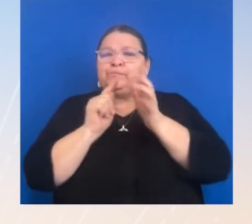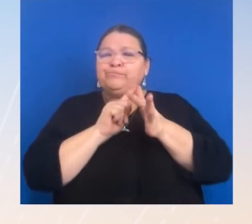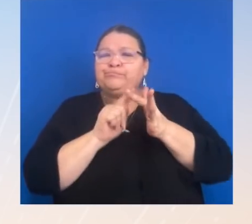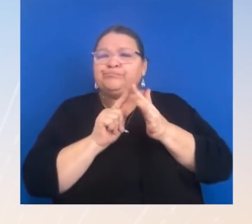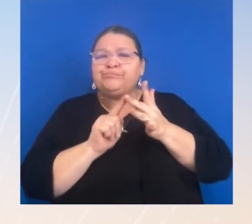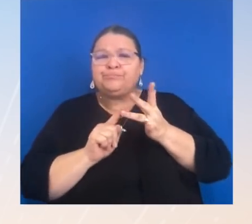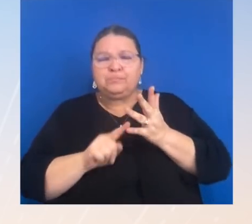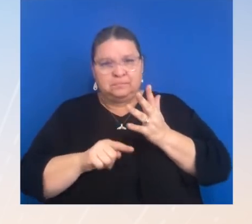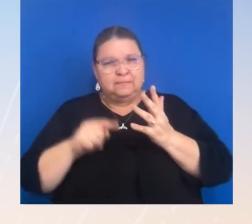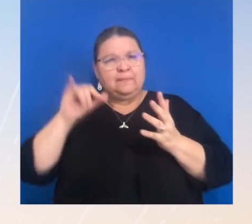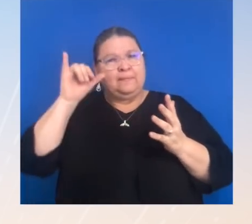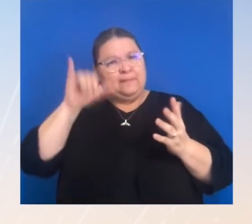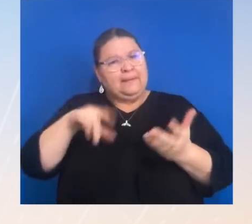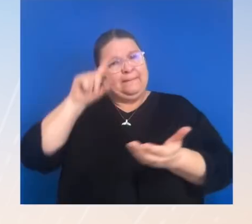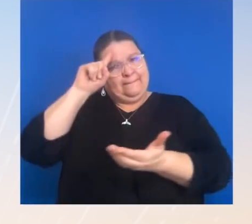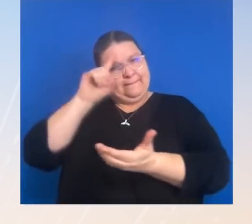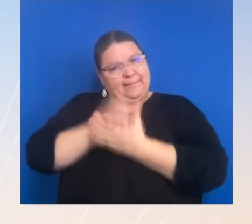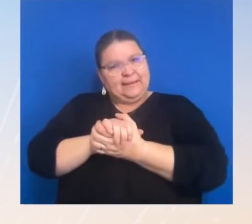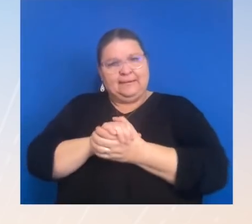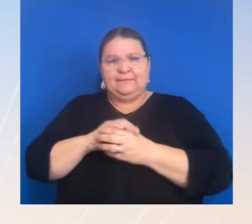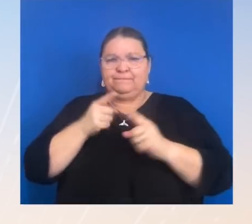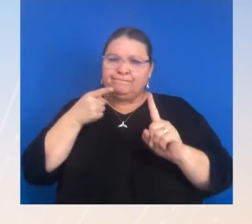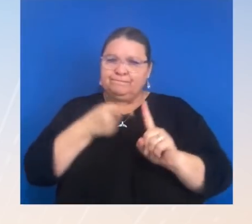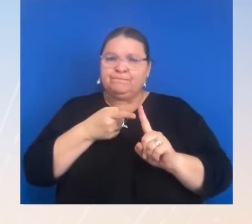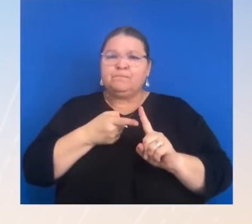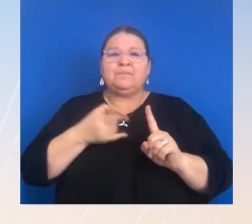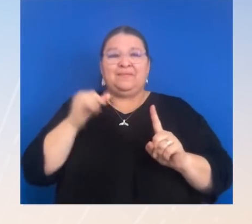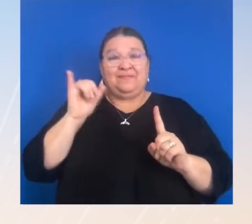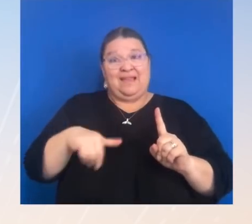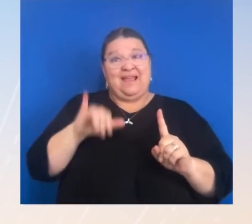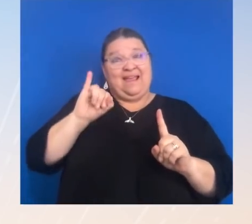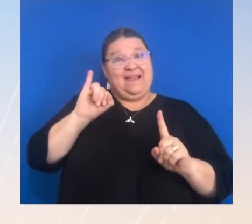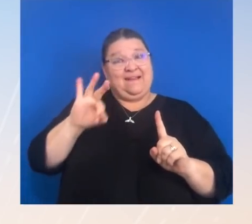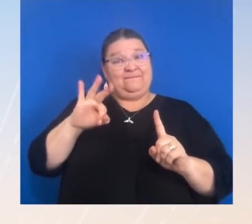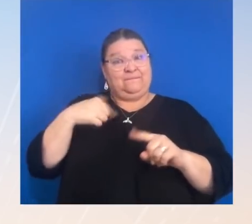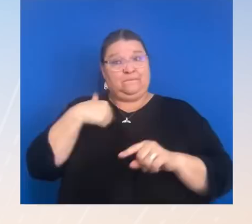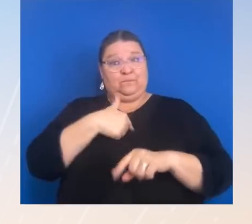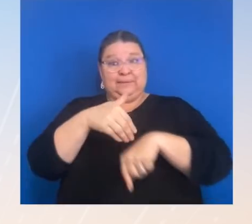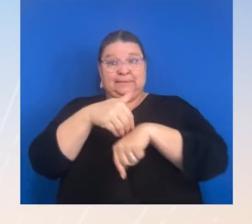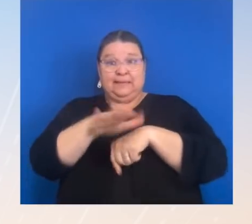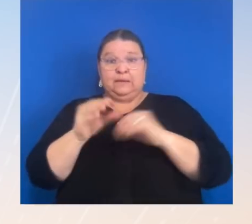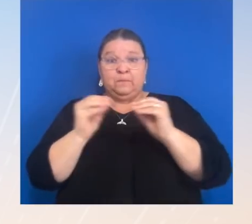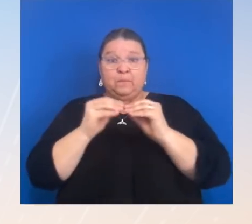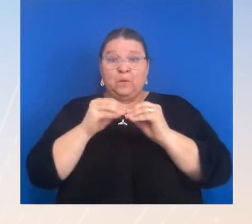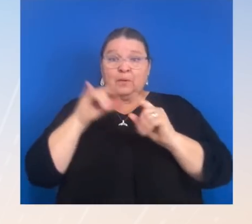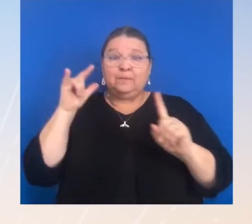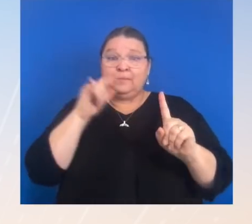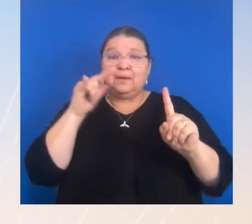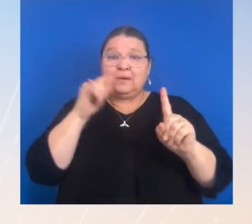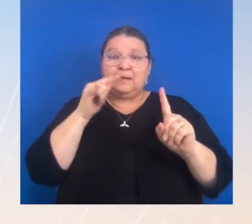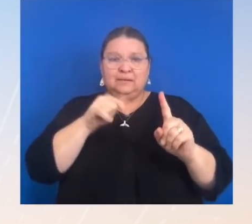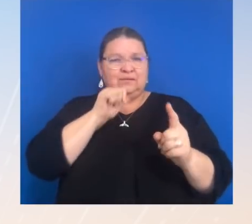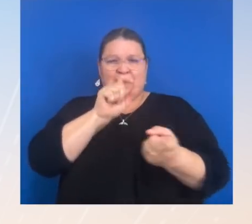the effectiveness of the Ukrainian Air Force relative to Russian capabilities. The Ukrainian Air Force has several squadrons